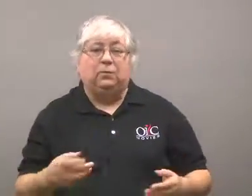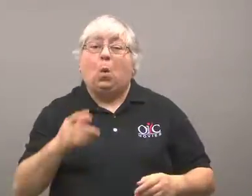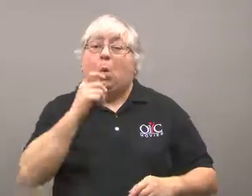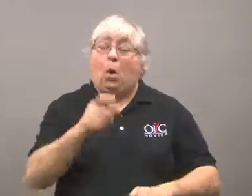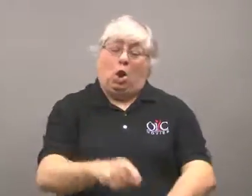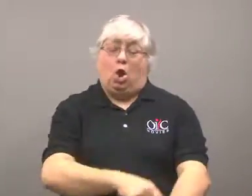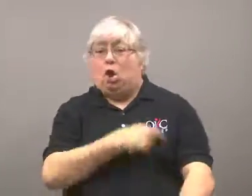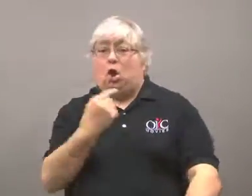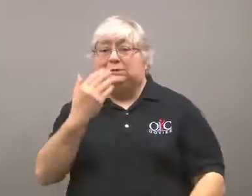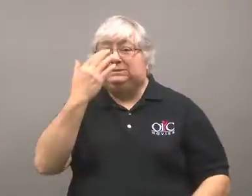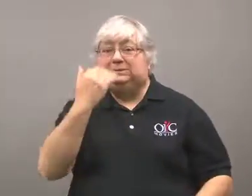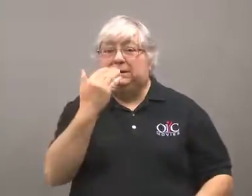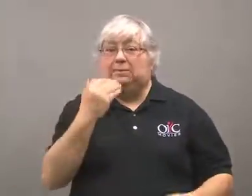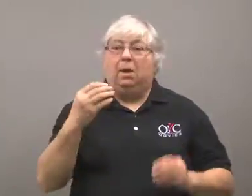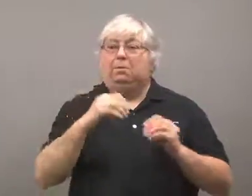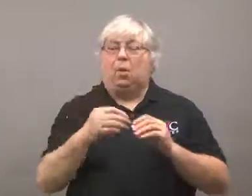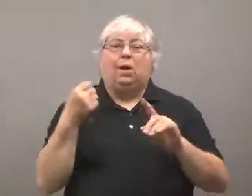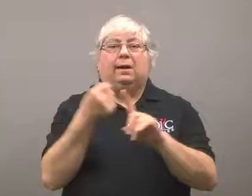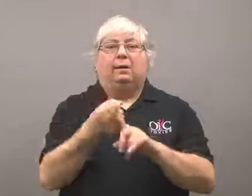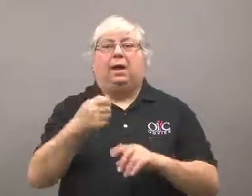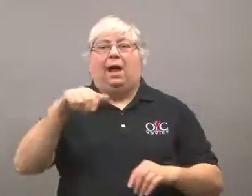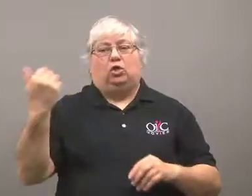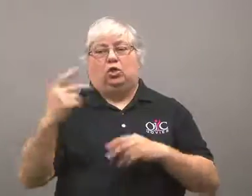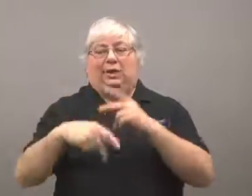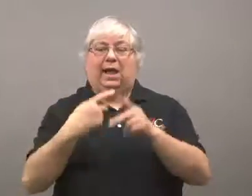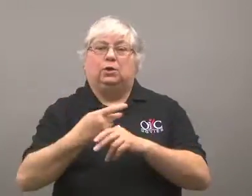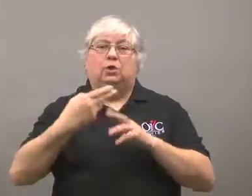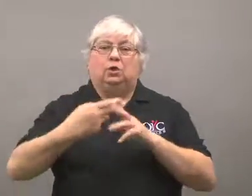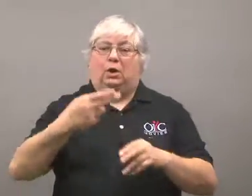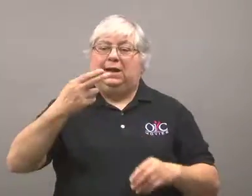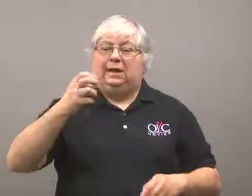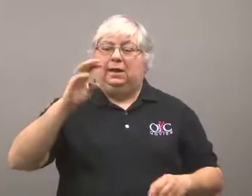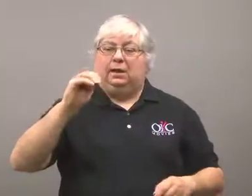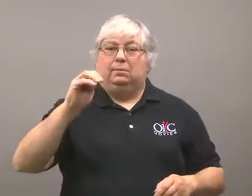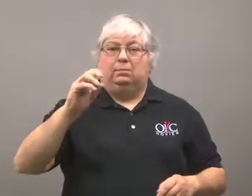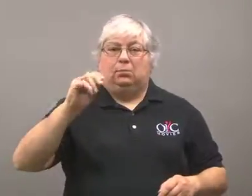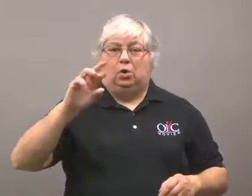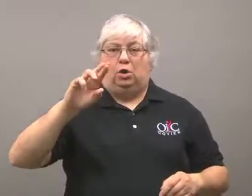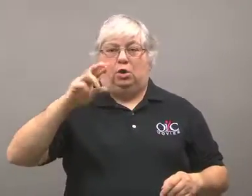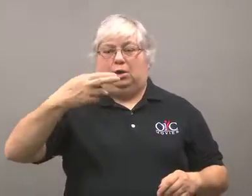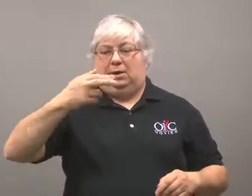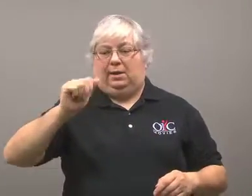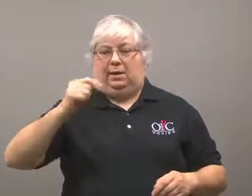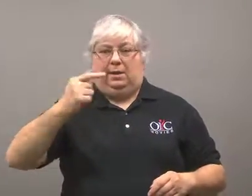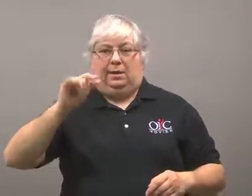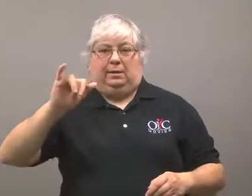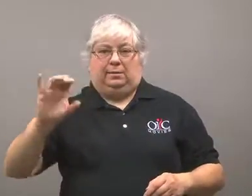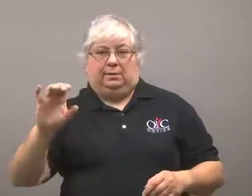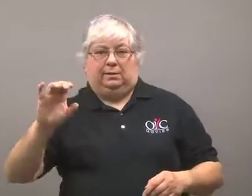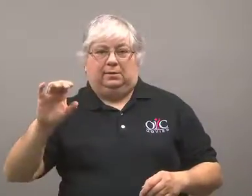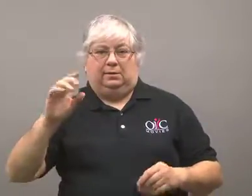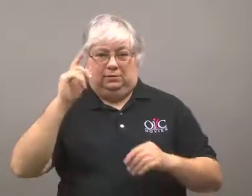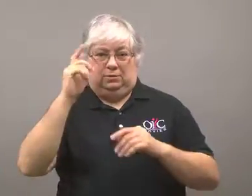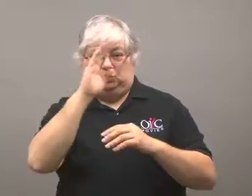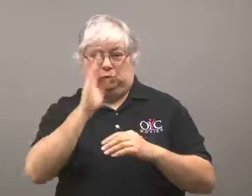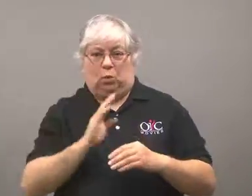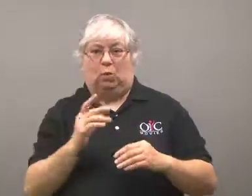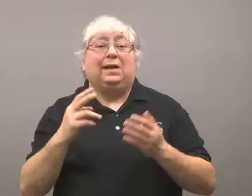People who slept longer tended to get hemorrhagic strokes,